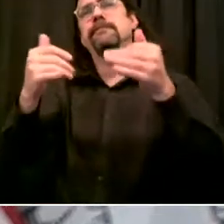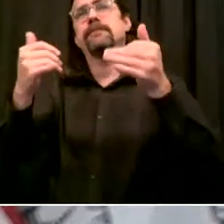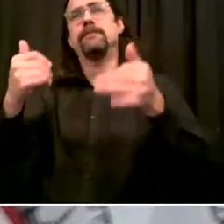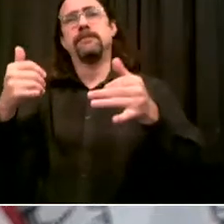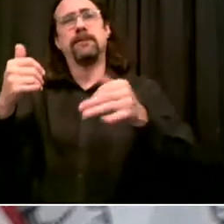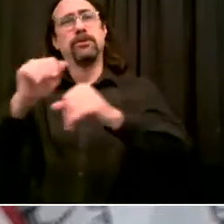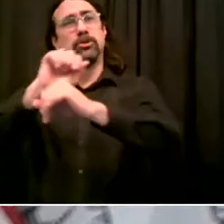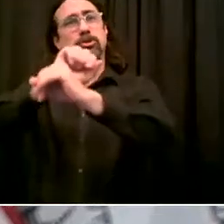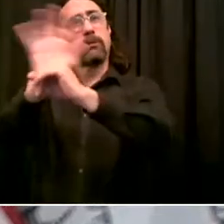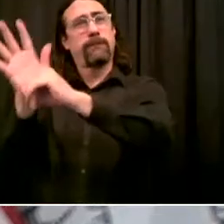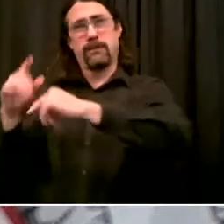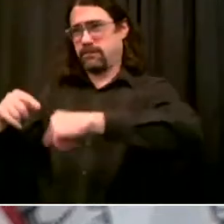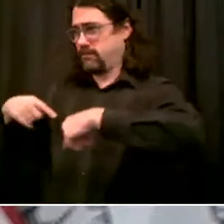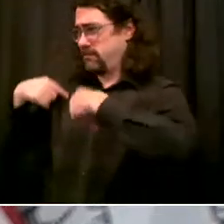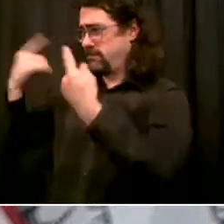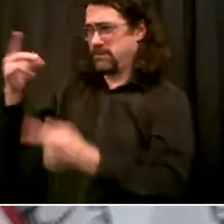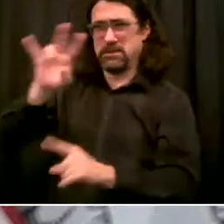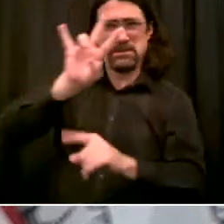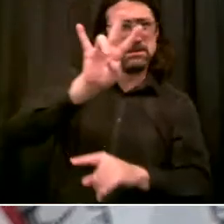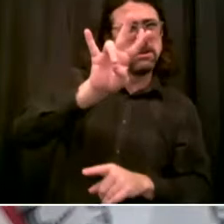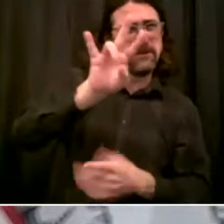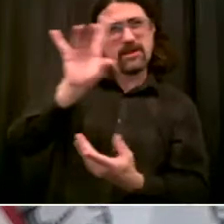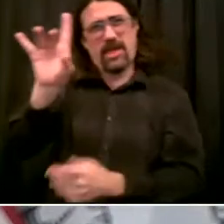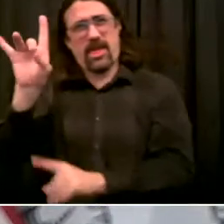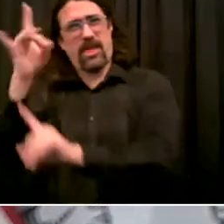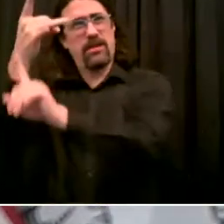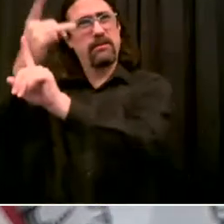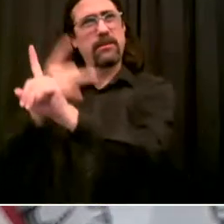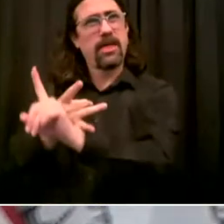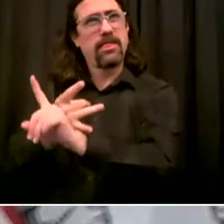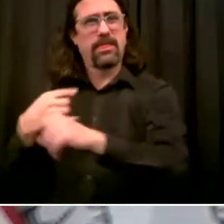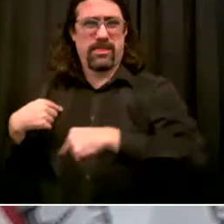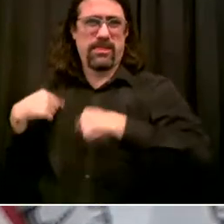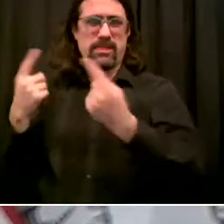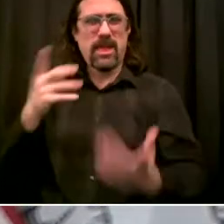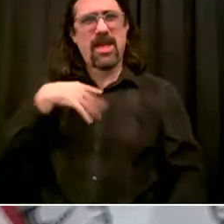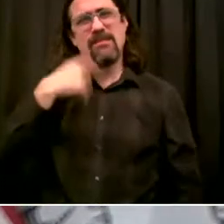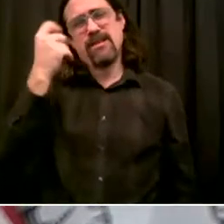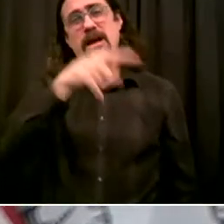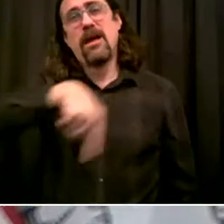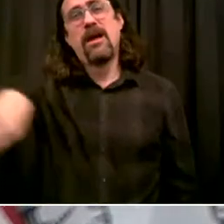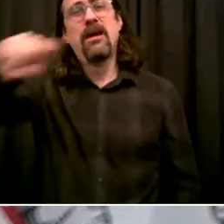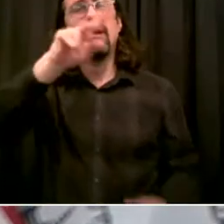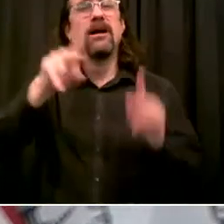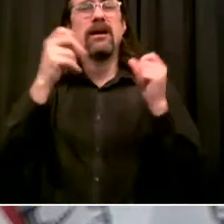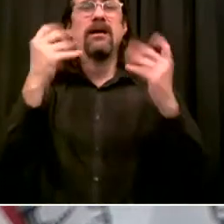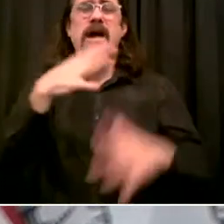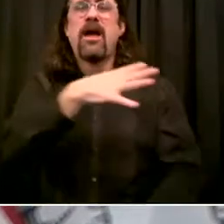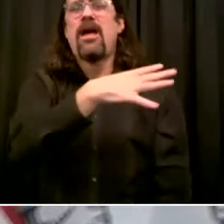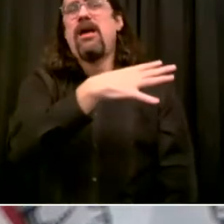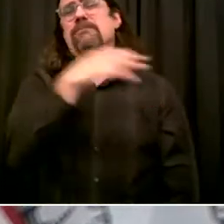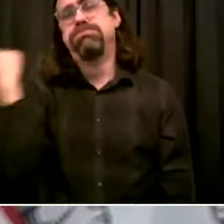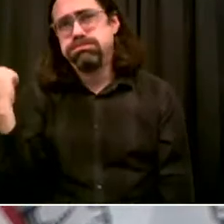MONTHS AND GOING INTO 9. WE